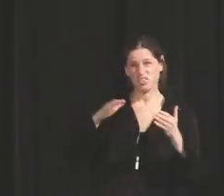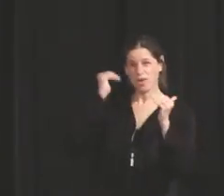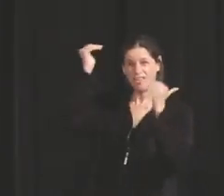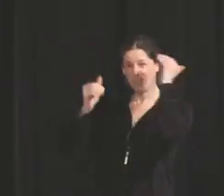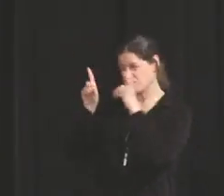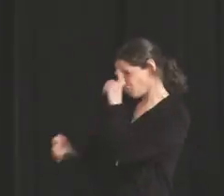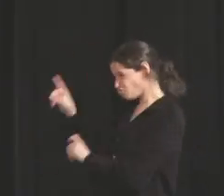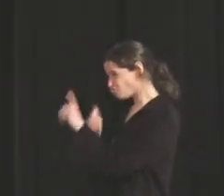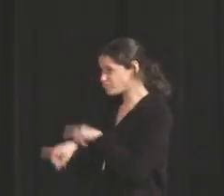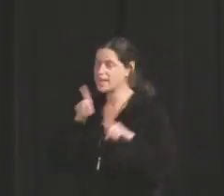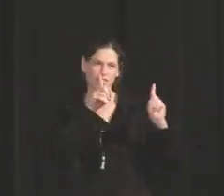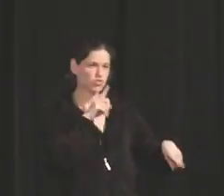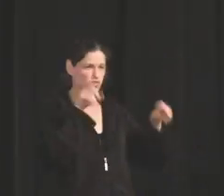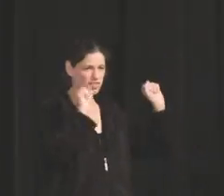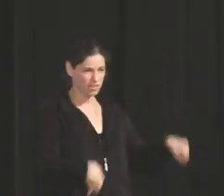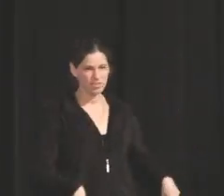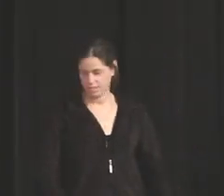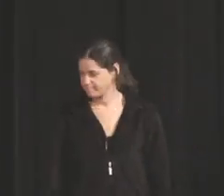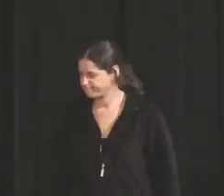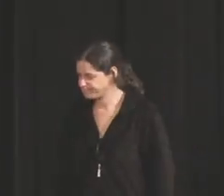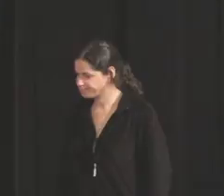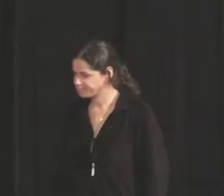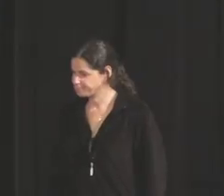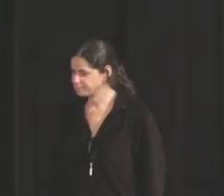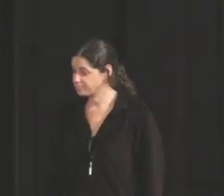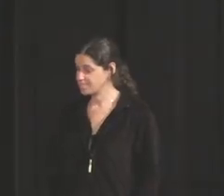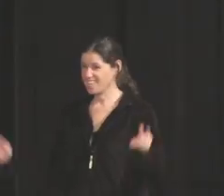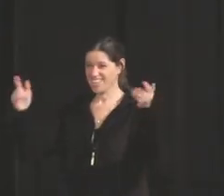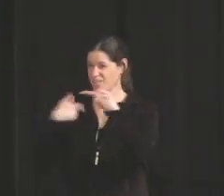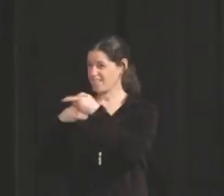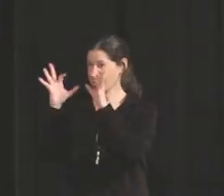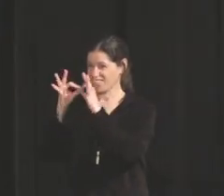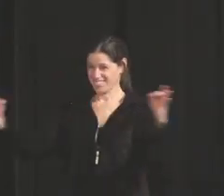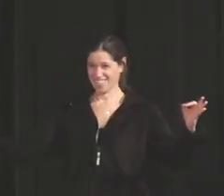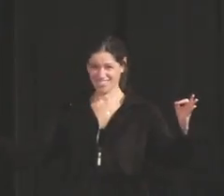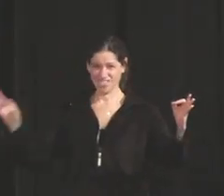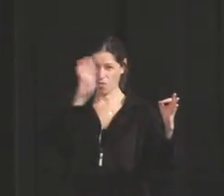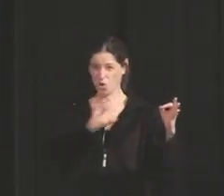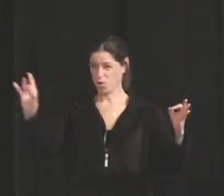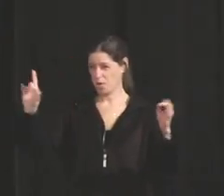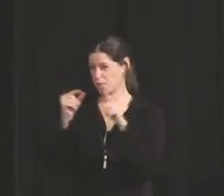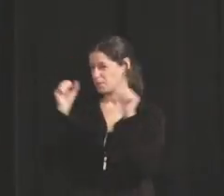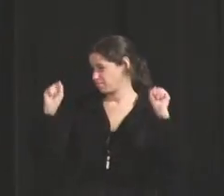If you ask them about what they've read, they're able to provide an answer. And by that point, they're using sentences,